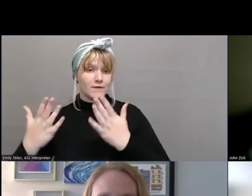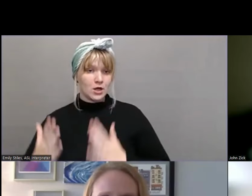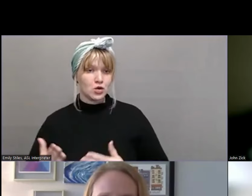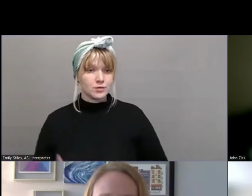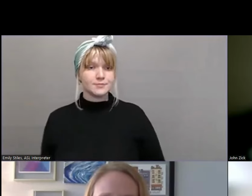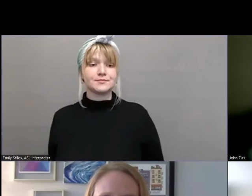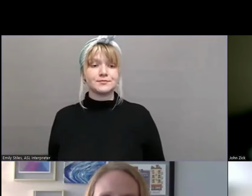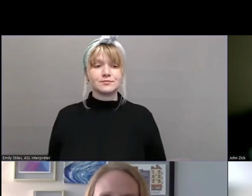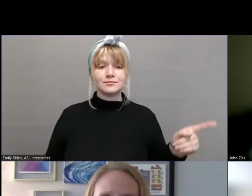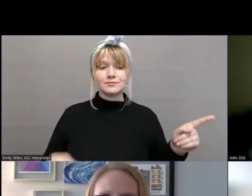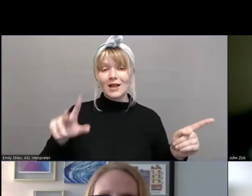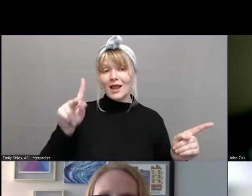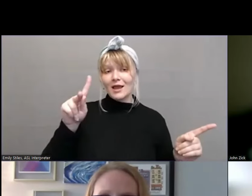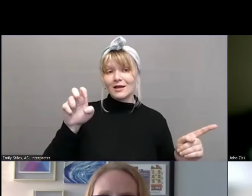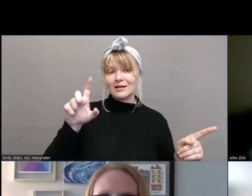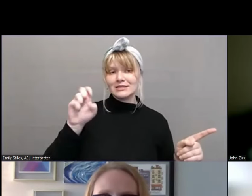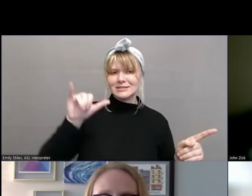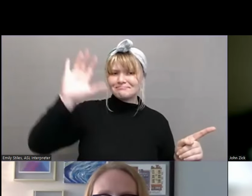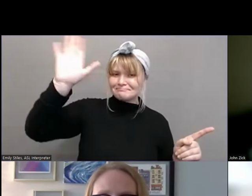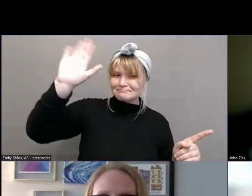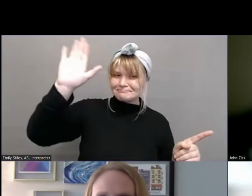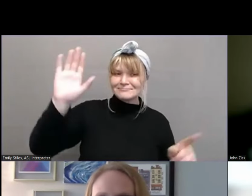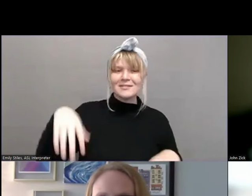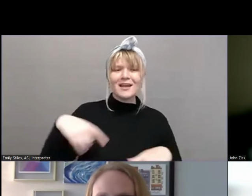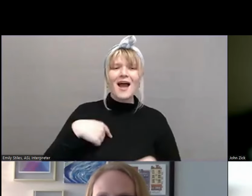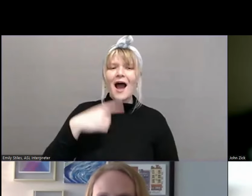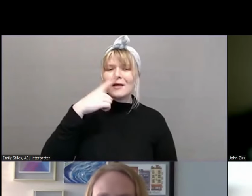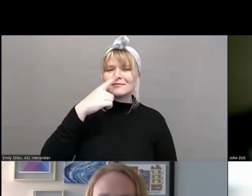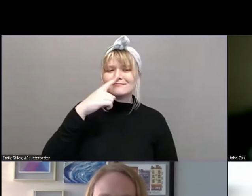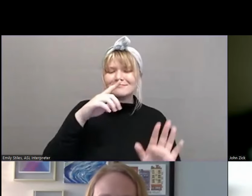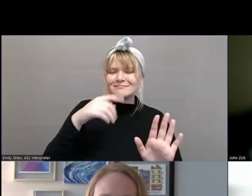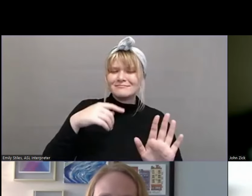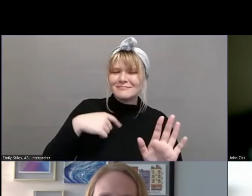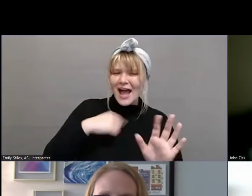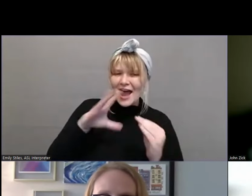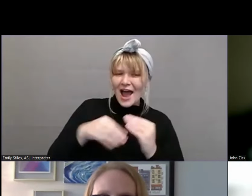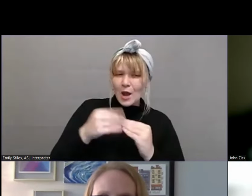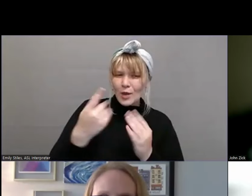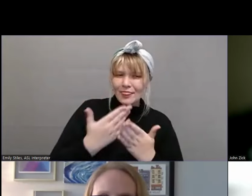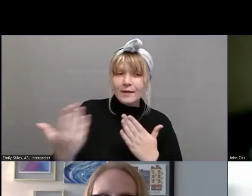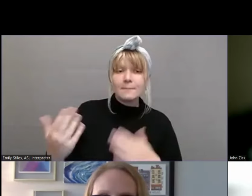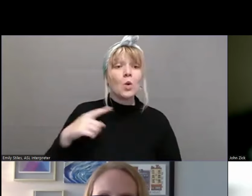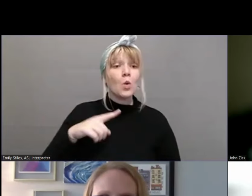This is Kelsey. One of the major challenges when we have these conversations about discharge planning is